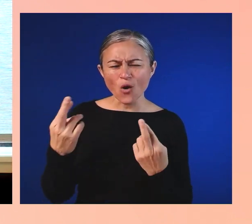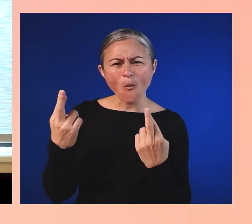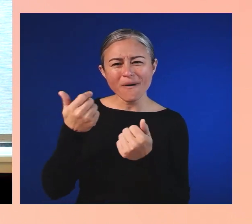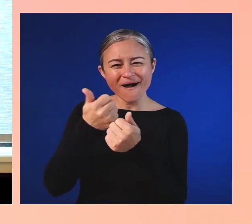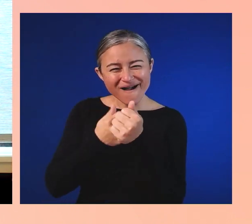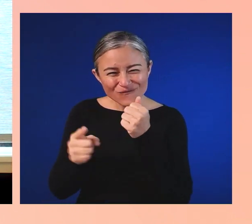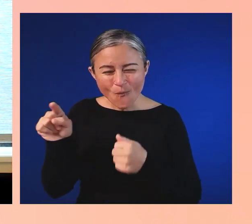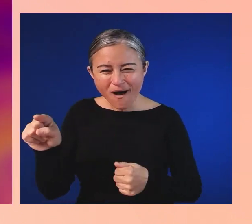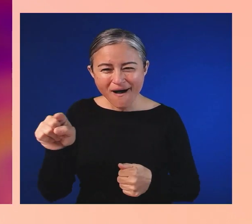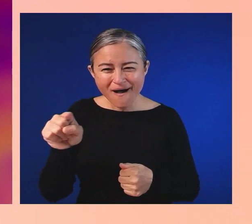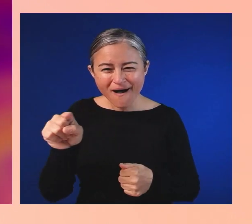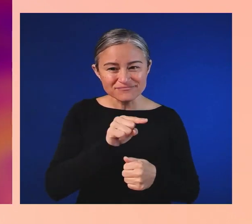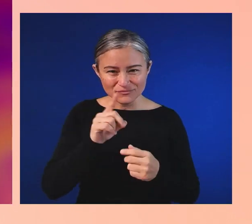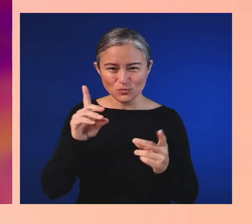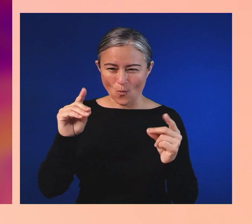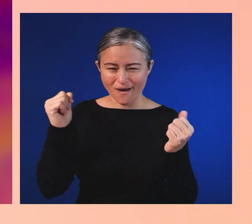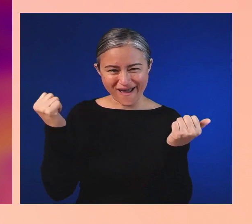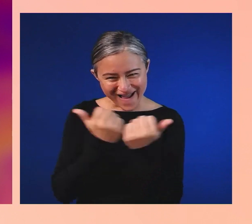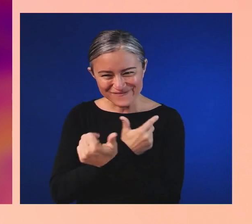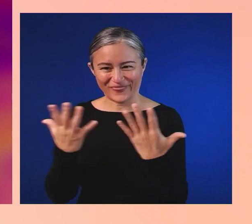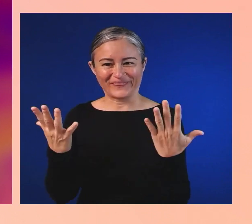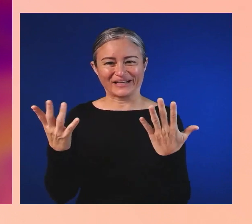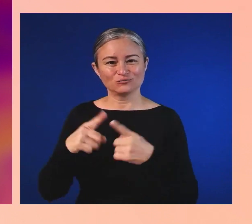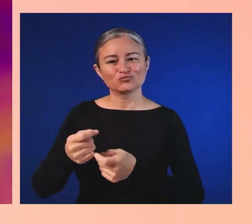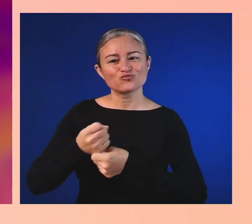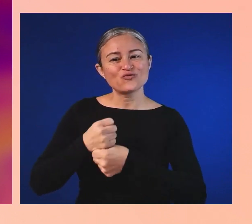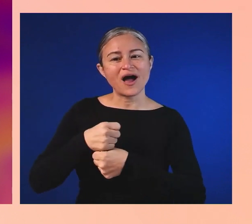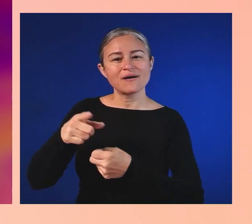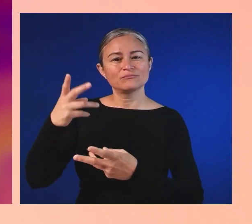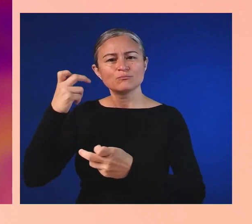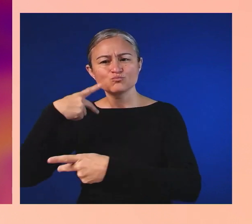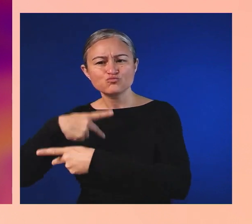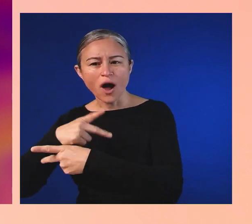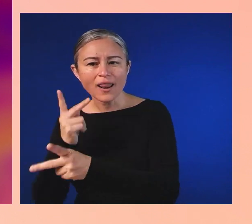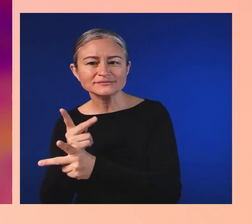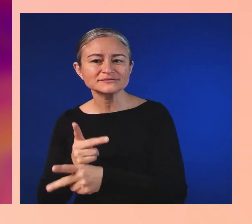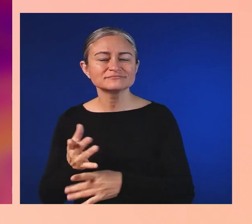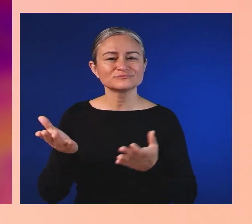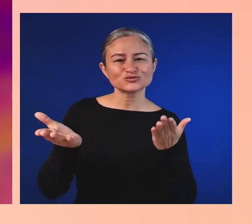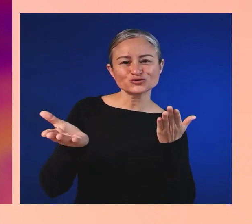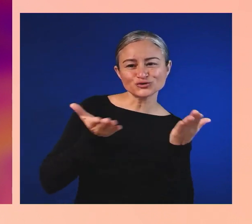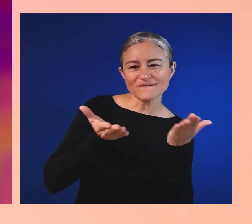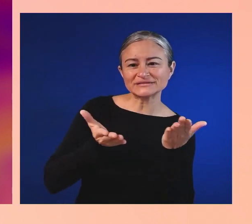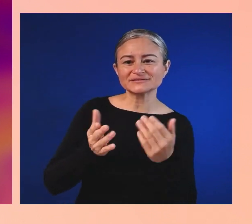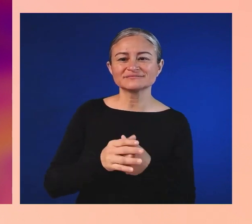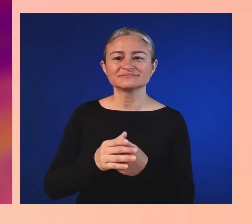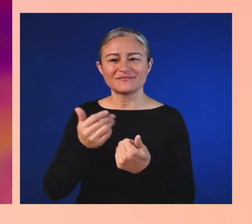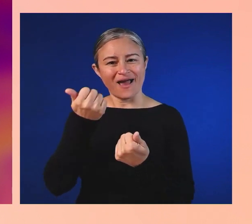services that anybody else is going to consume. I think the call to action now is